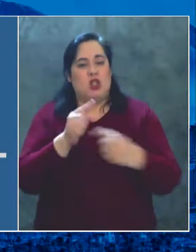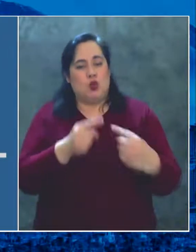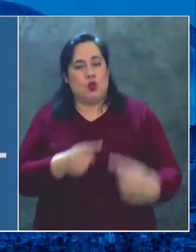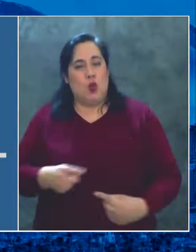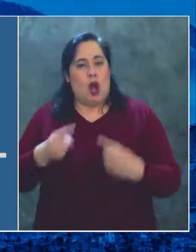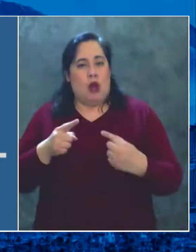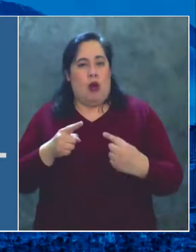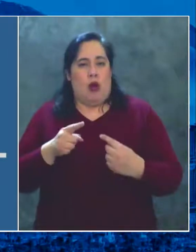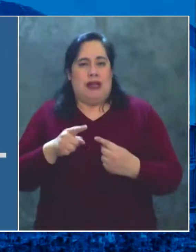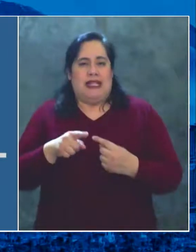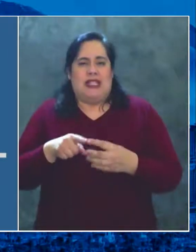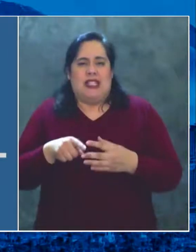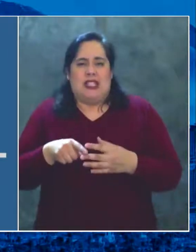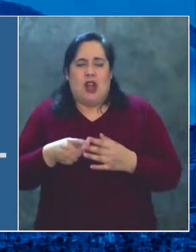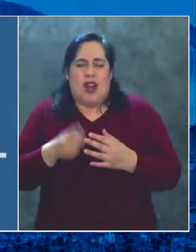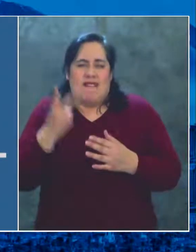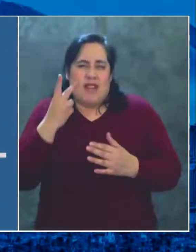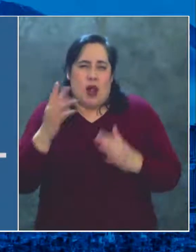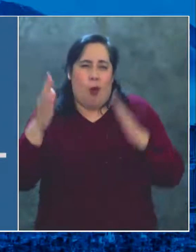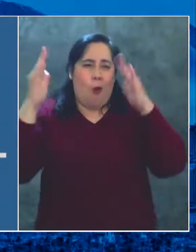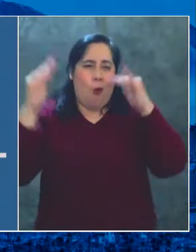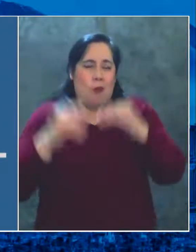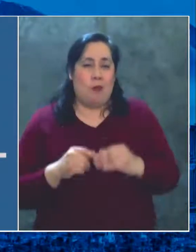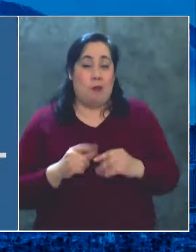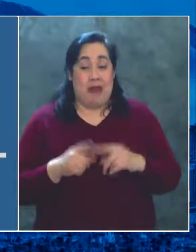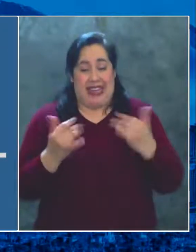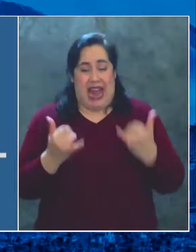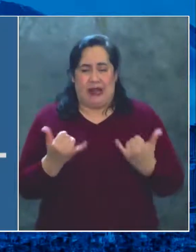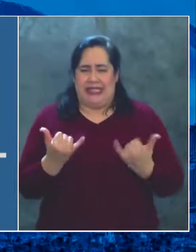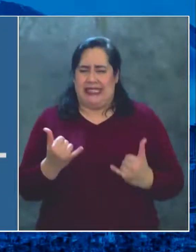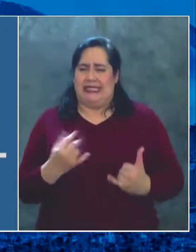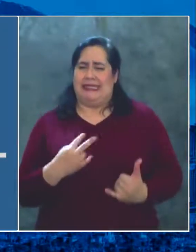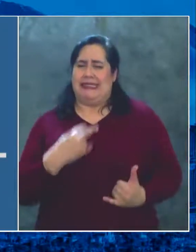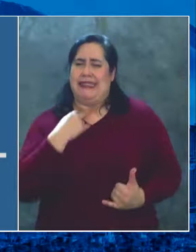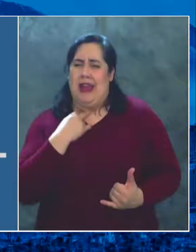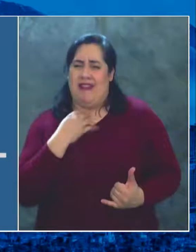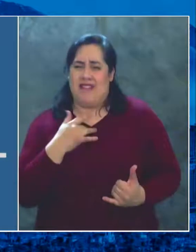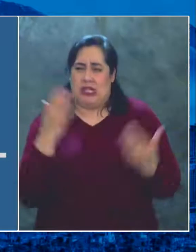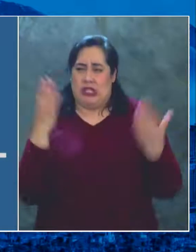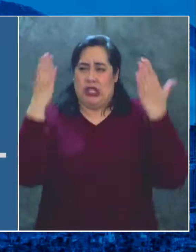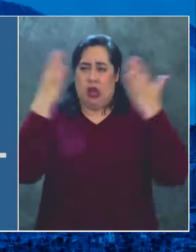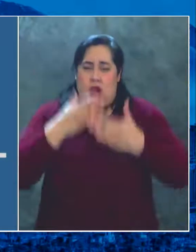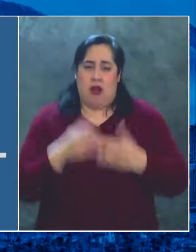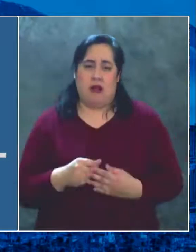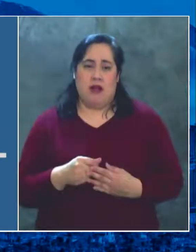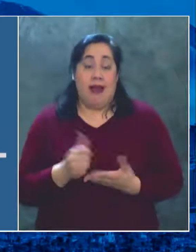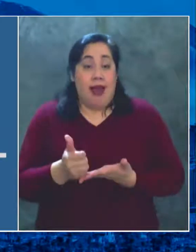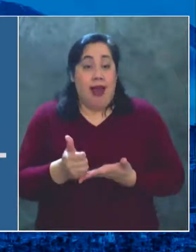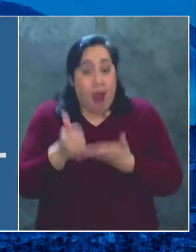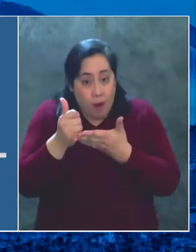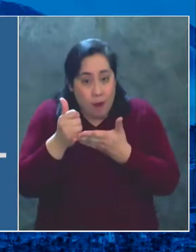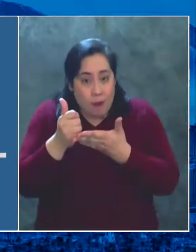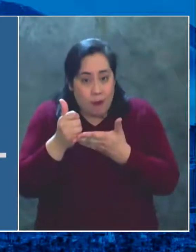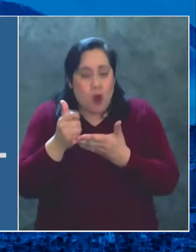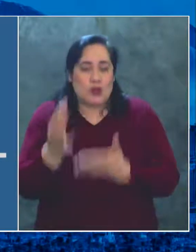LIGHT AT THE END OF THE TUNNEL, BUT RIGHT NOW WE'RE STILL STUCK IN THAT DARKNESS. HELP IS UNDER WAY.